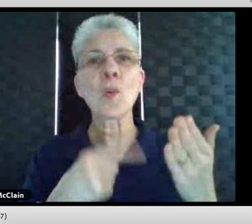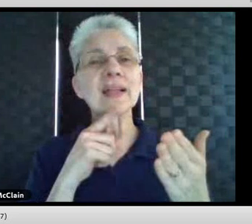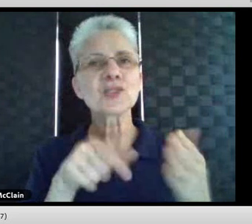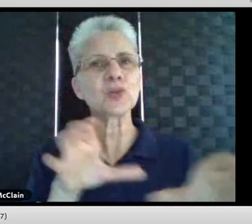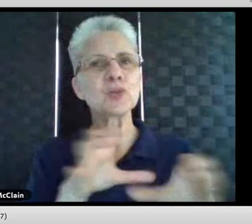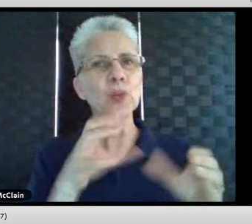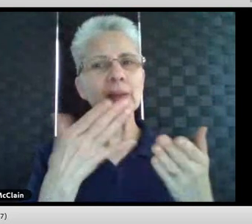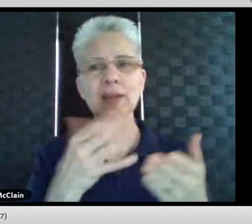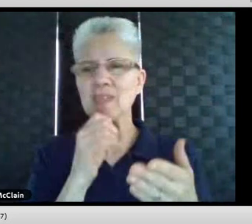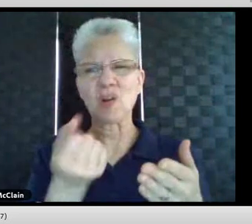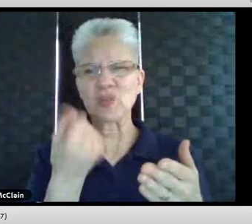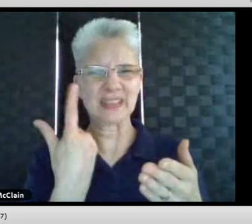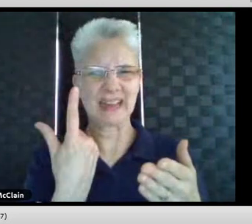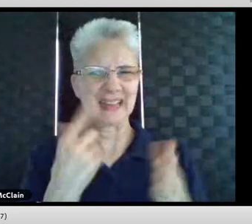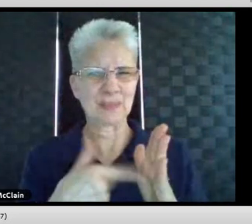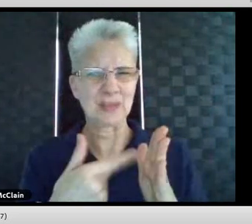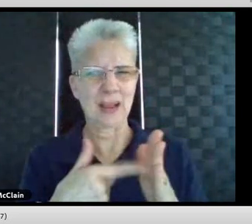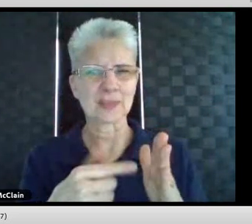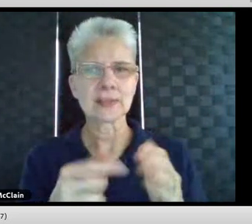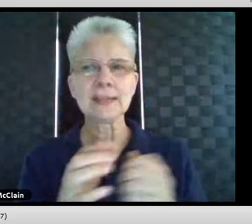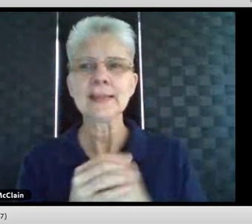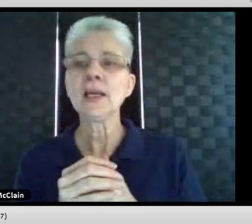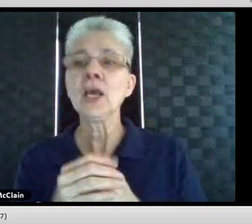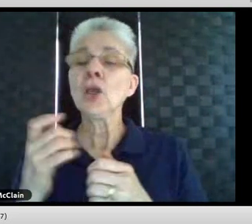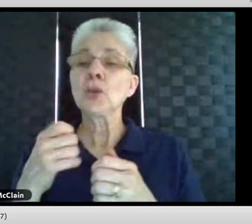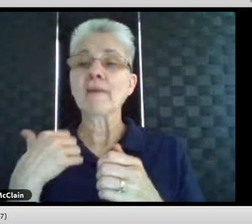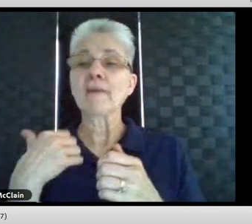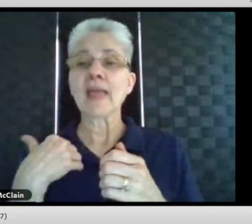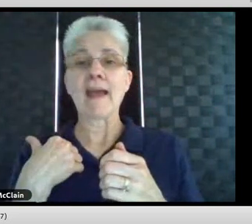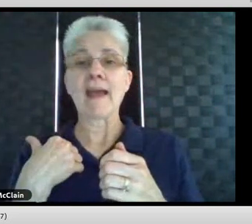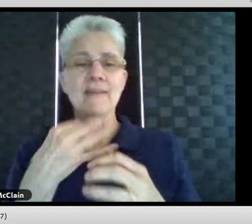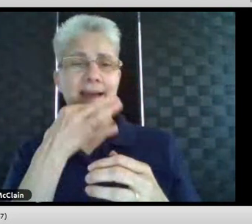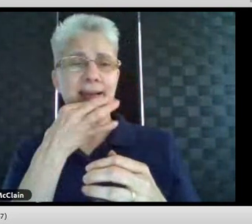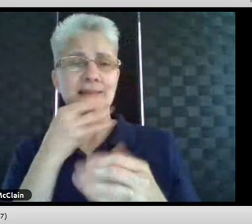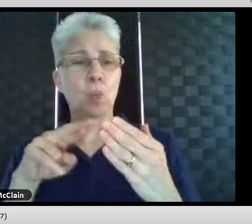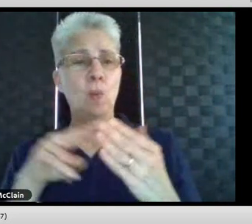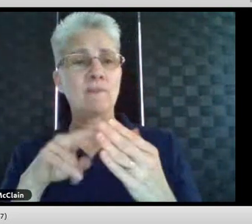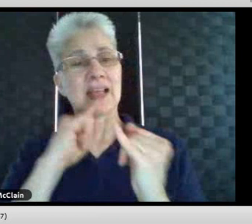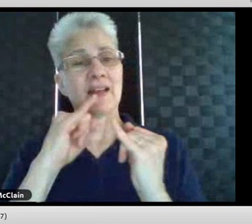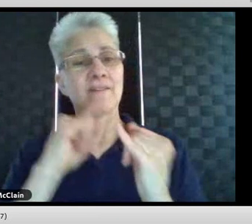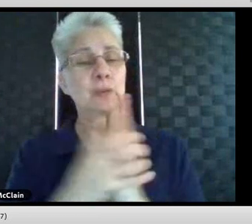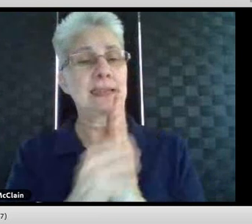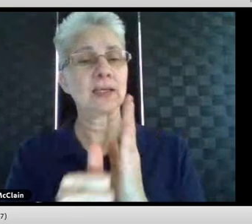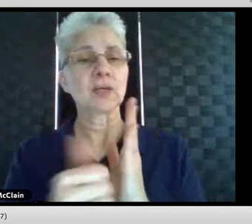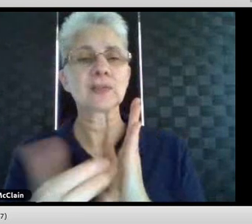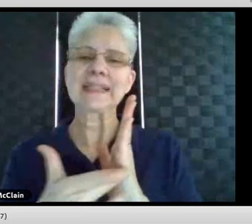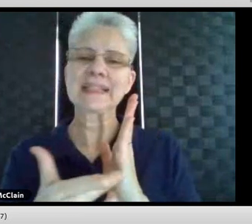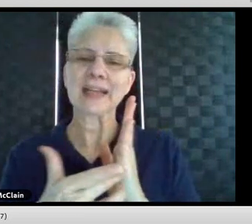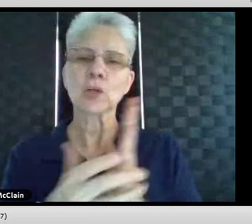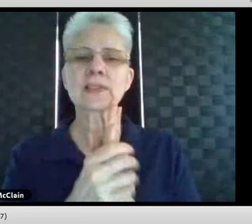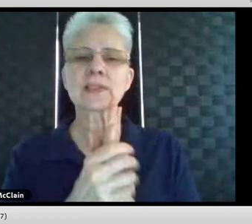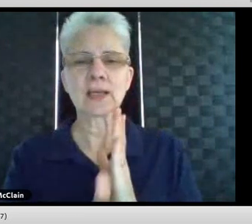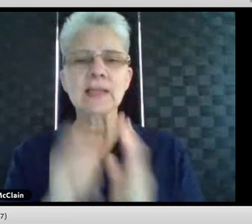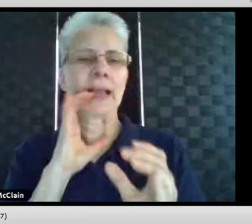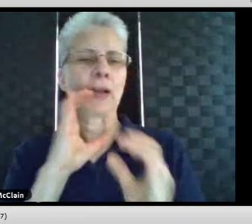They don't understand sometimes. You've got to have excellent reference-interview skills, technical skills and those communication skills,